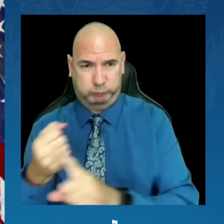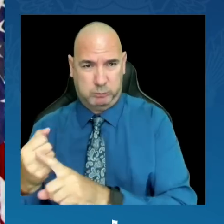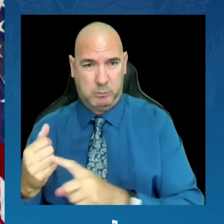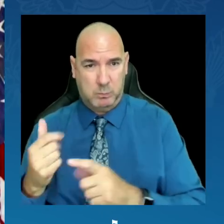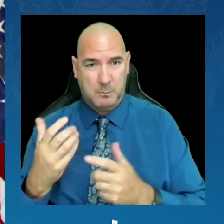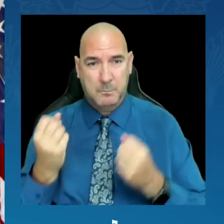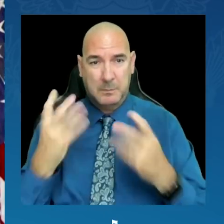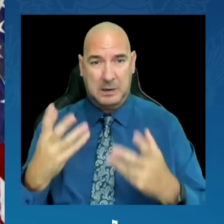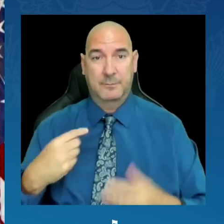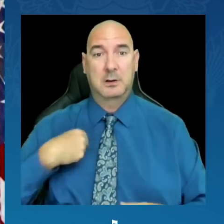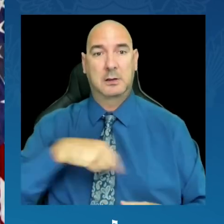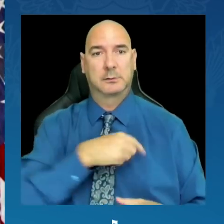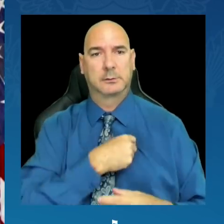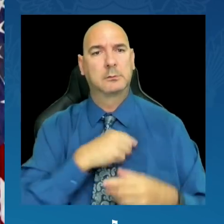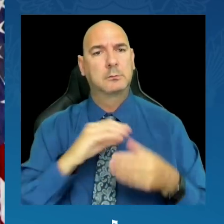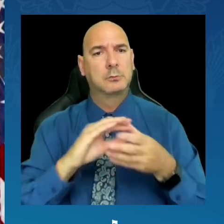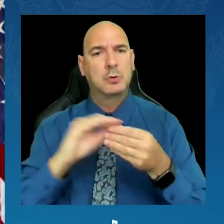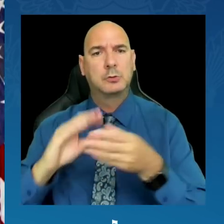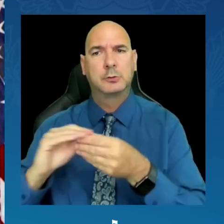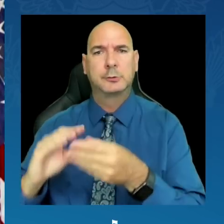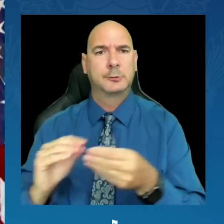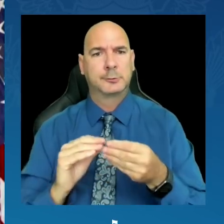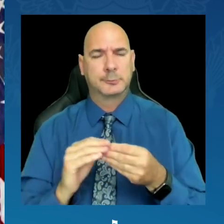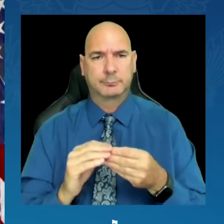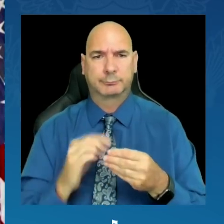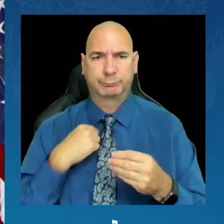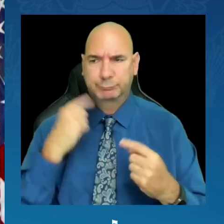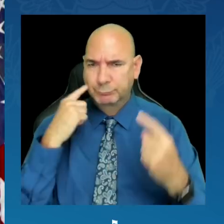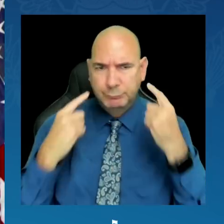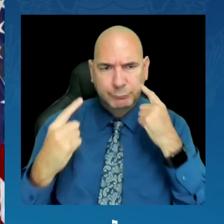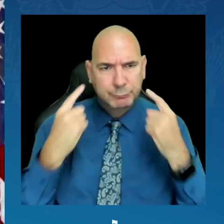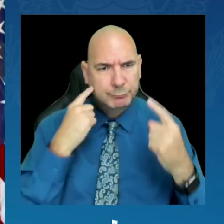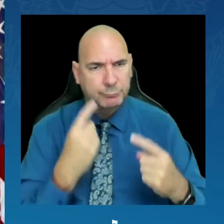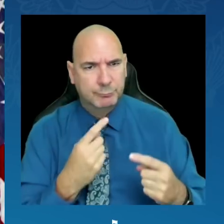during what should have been one of the most joyous times of their lives.